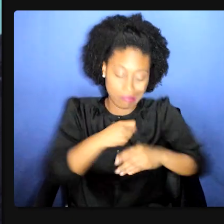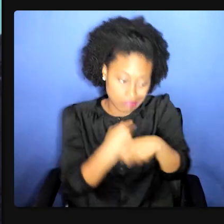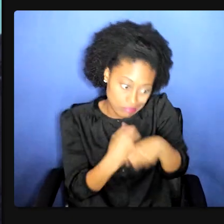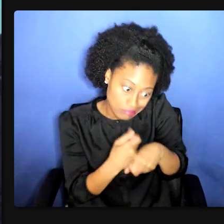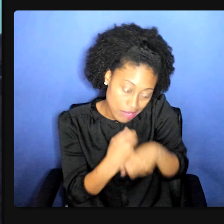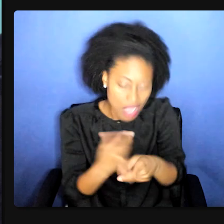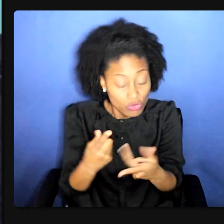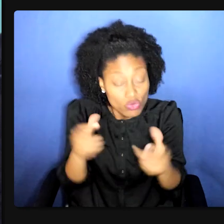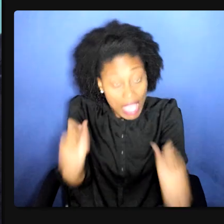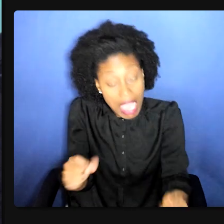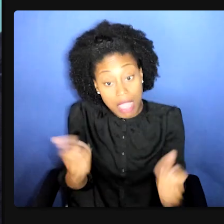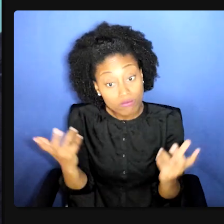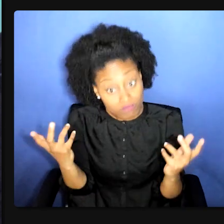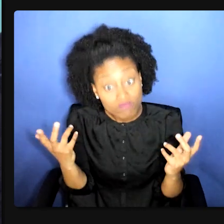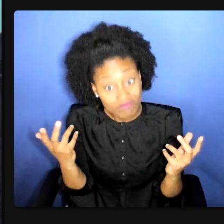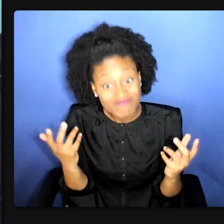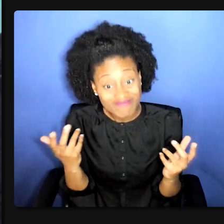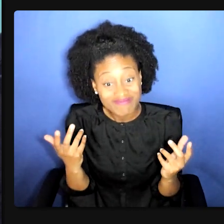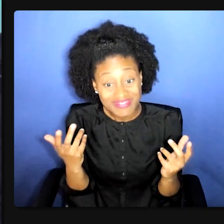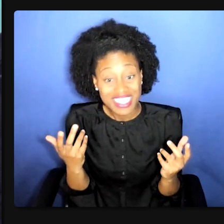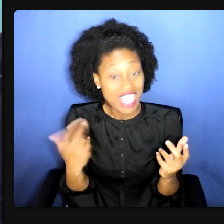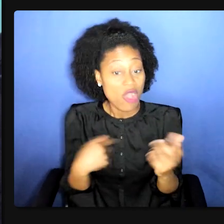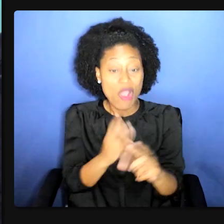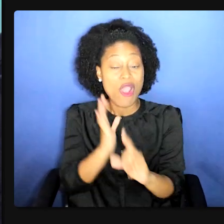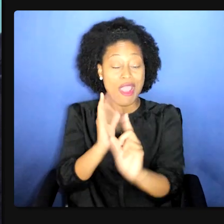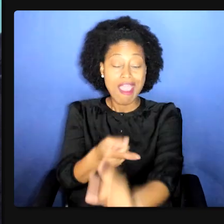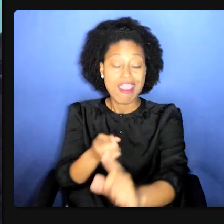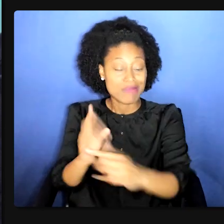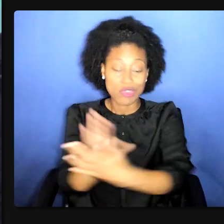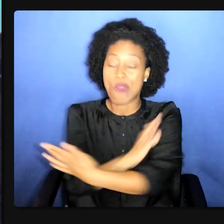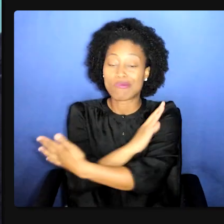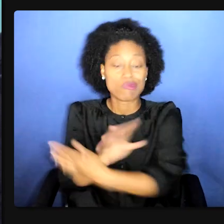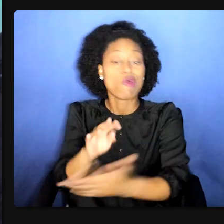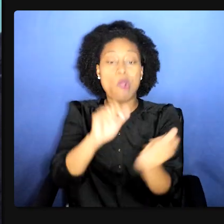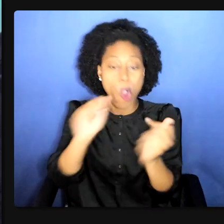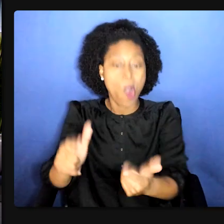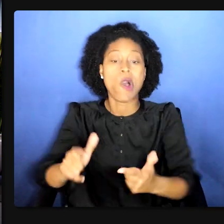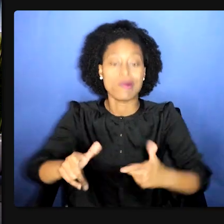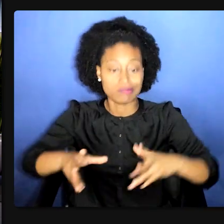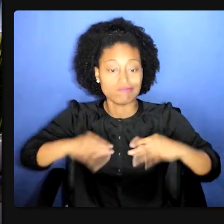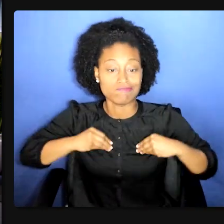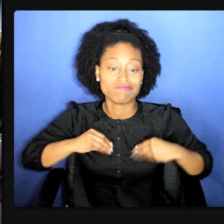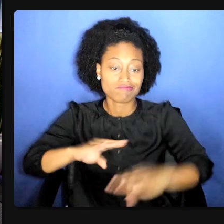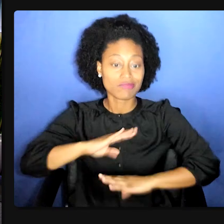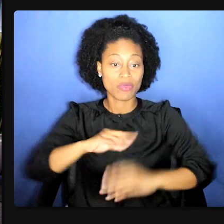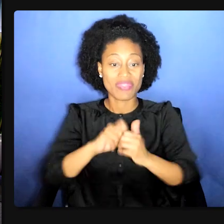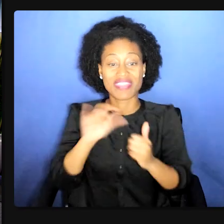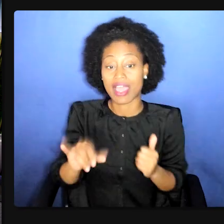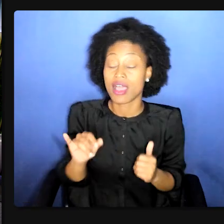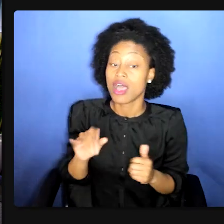working product um where we're aiming for the whole spectrum yeah this port up to enterprise